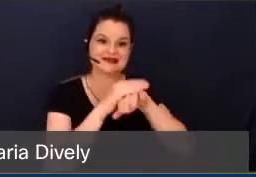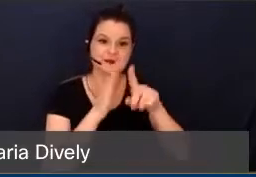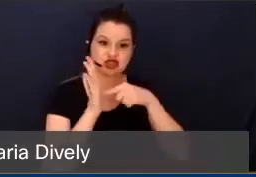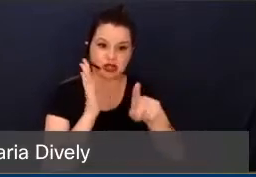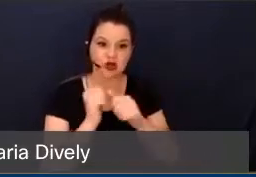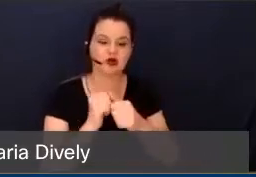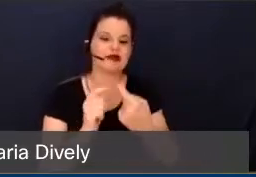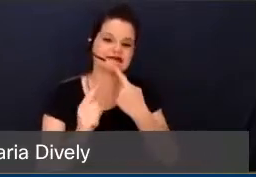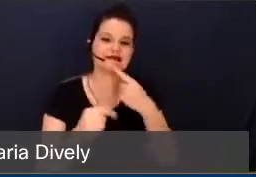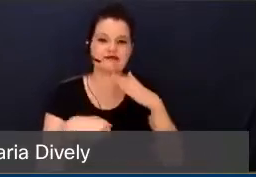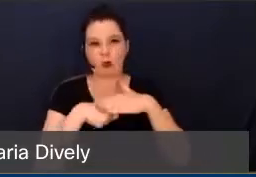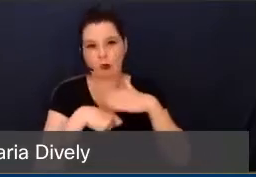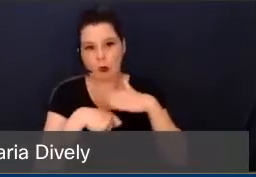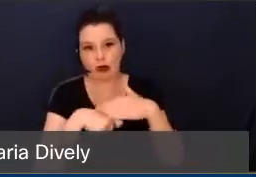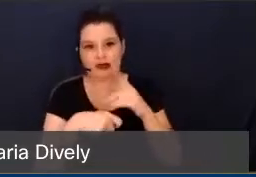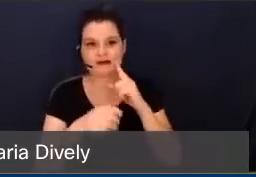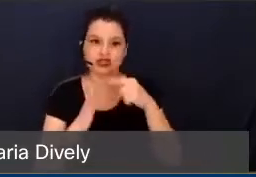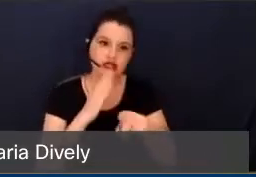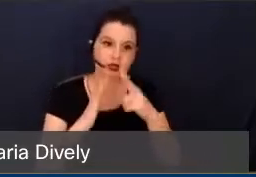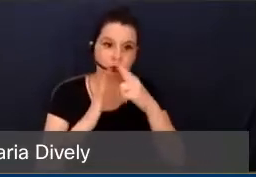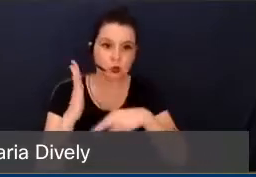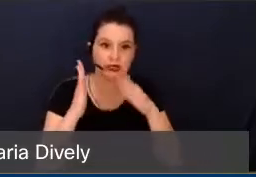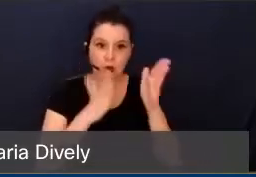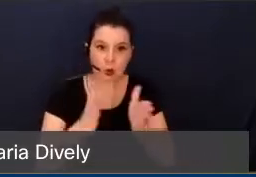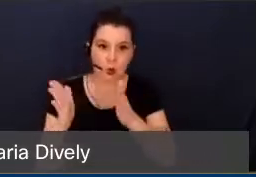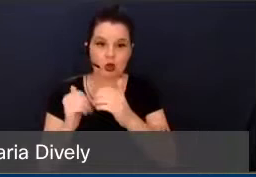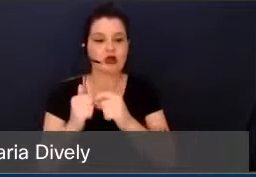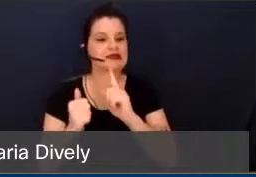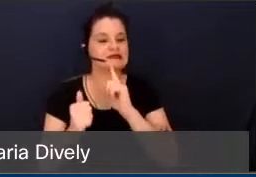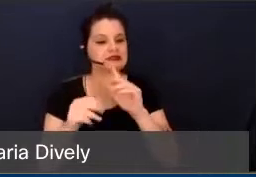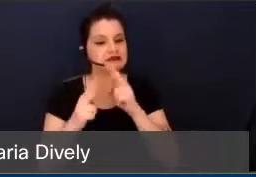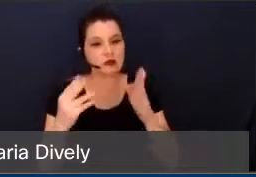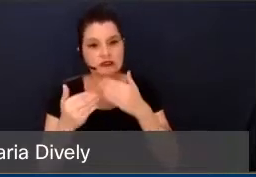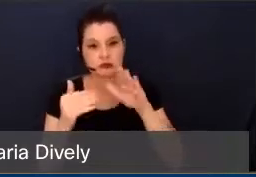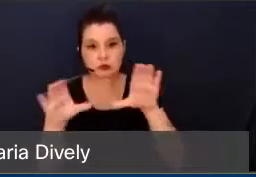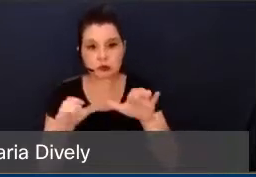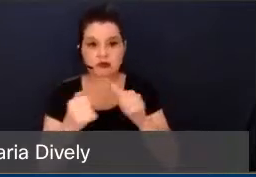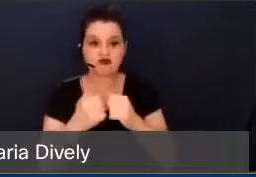And often they'll give you a warning about checking your reading order, and it's easy to do. You just click on, for example, here,